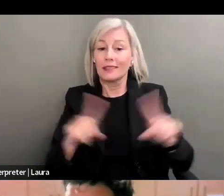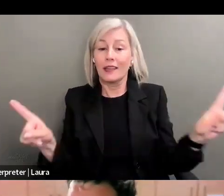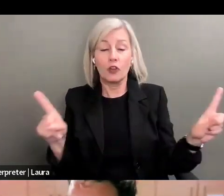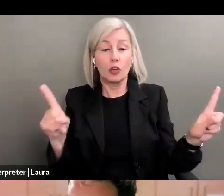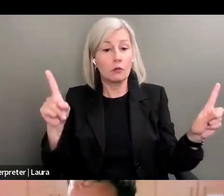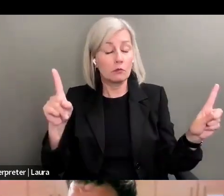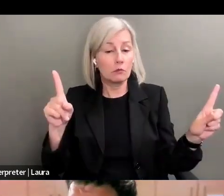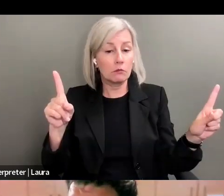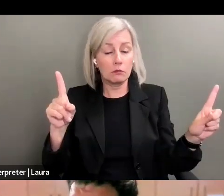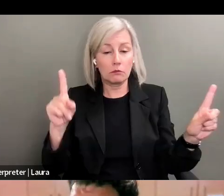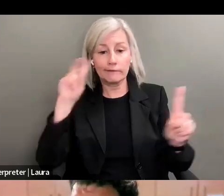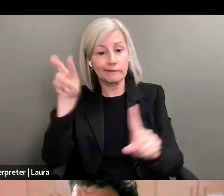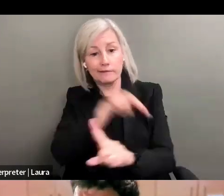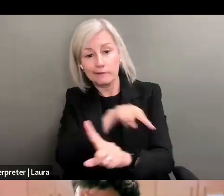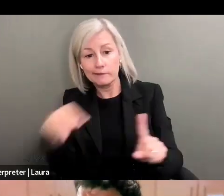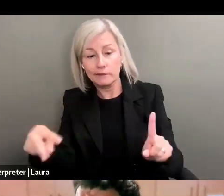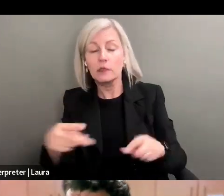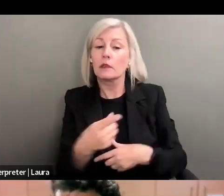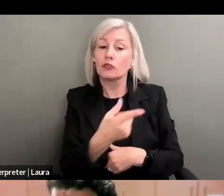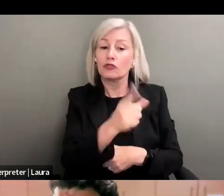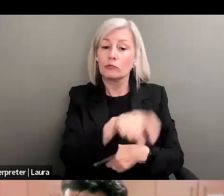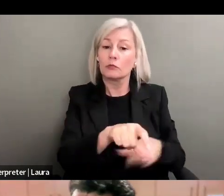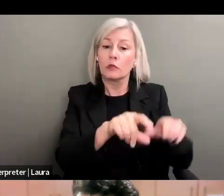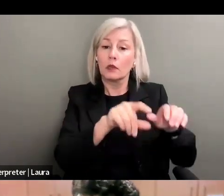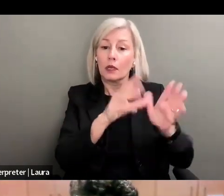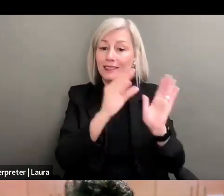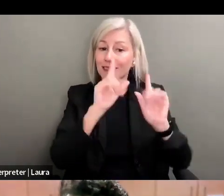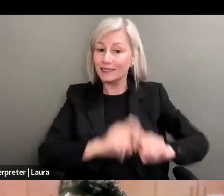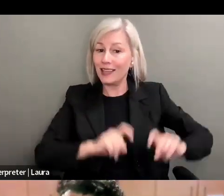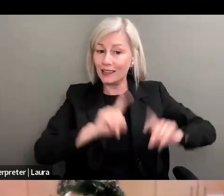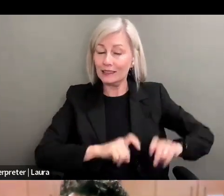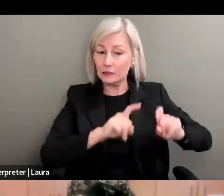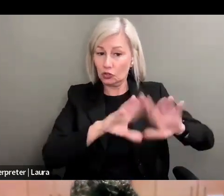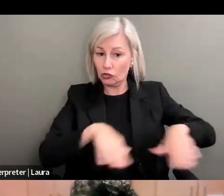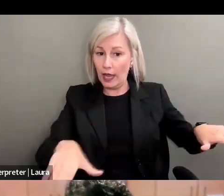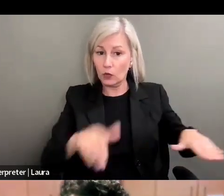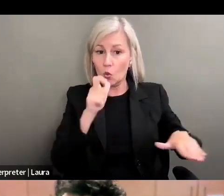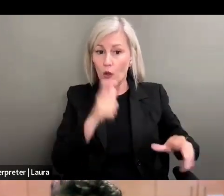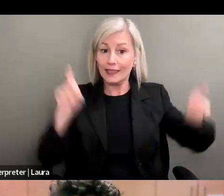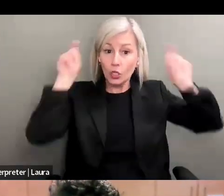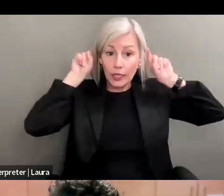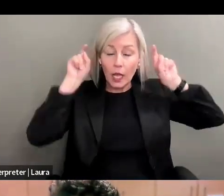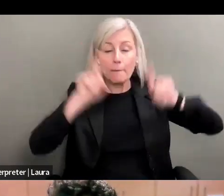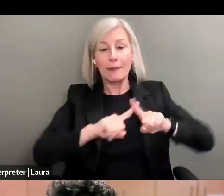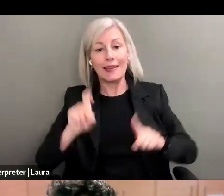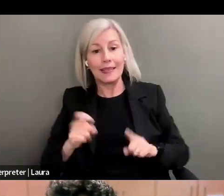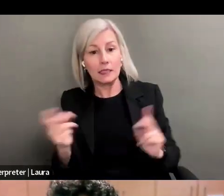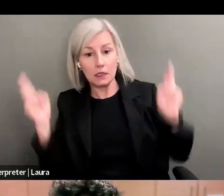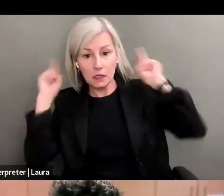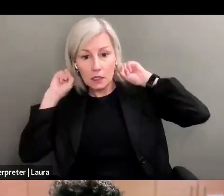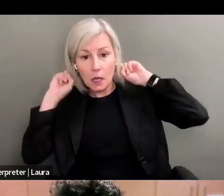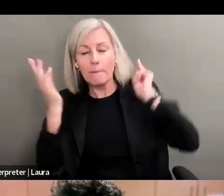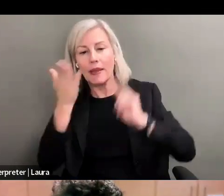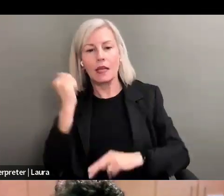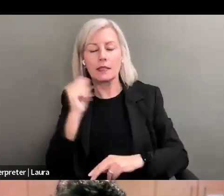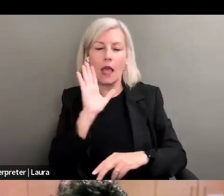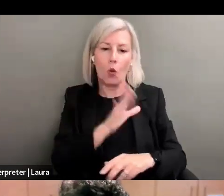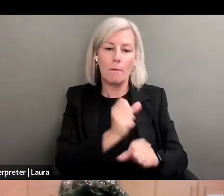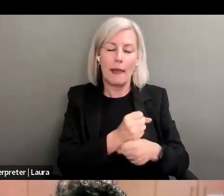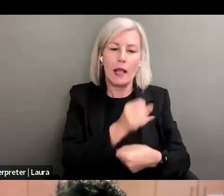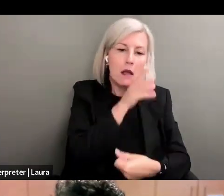should we test a child that is in hearing aids that needs cochlear implants with this because they're going to make articulation errors that we're